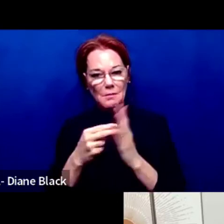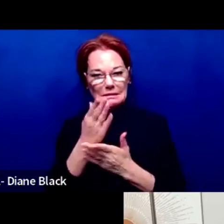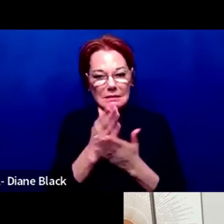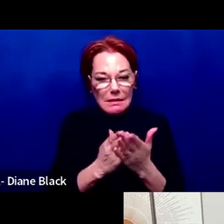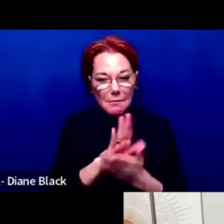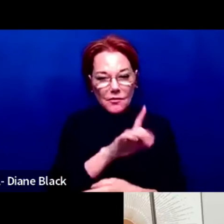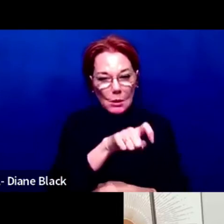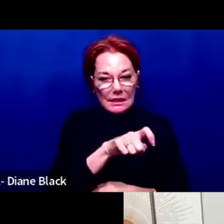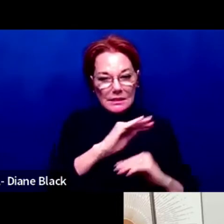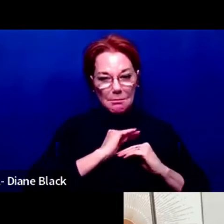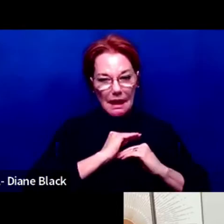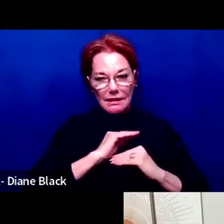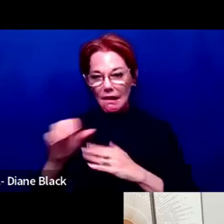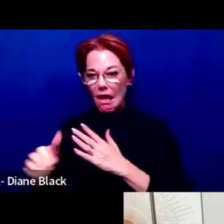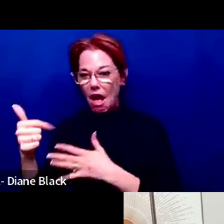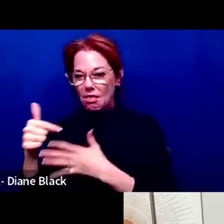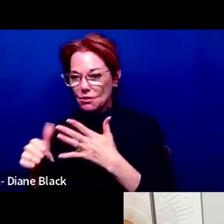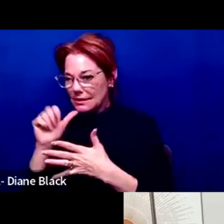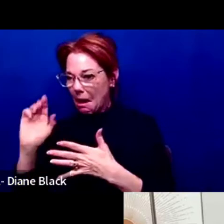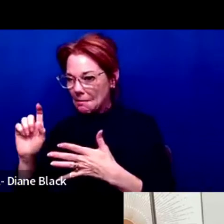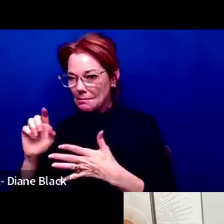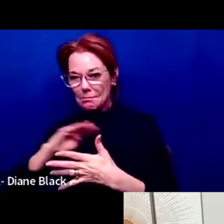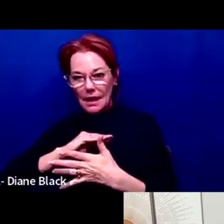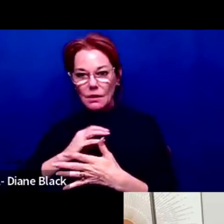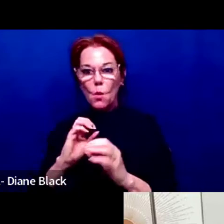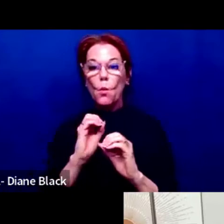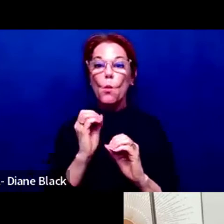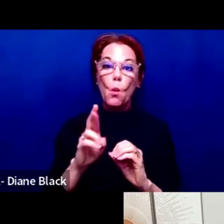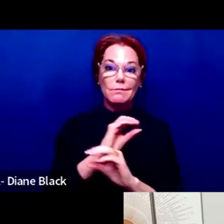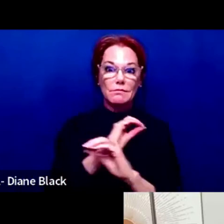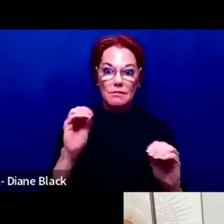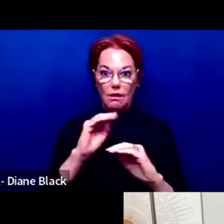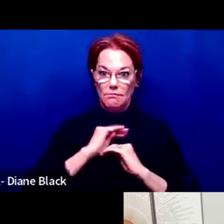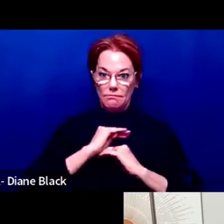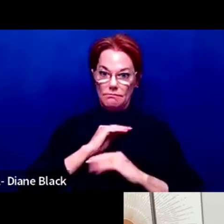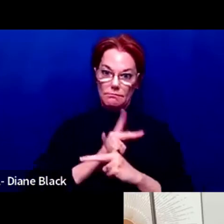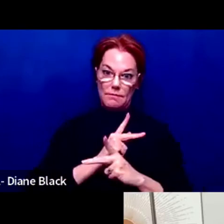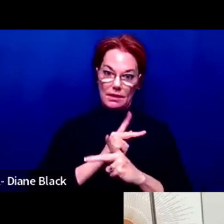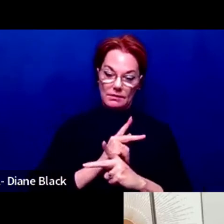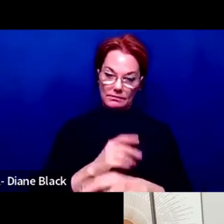others, or none of them are met. And you know, what, I've seen this, people with co-occurring